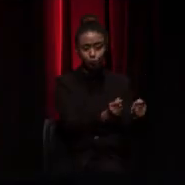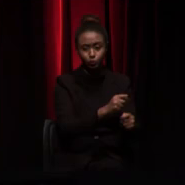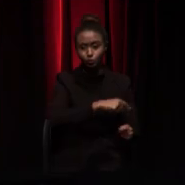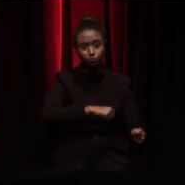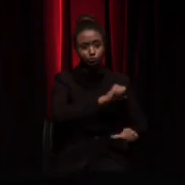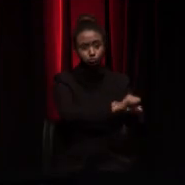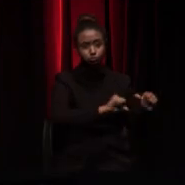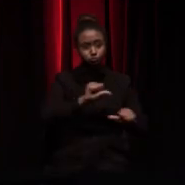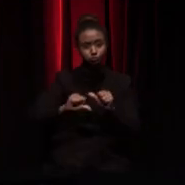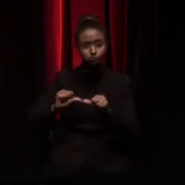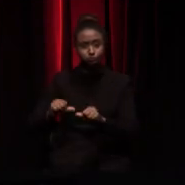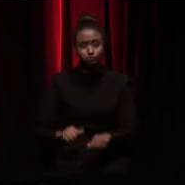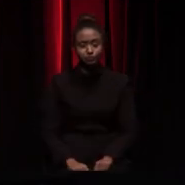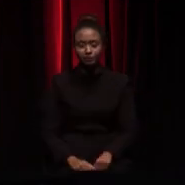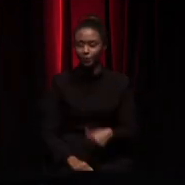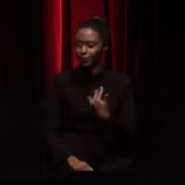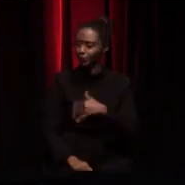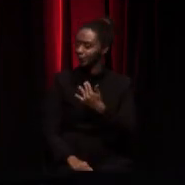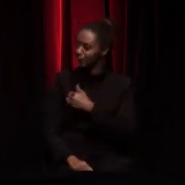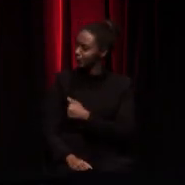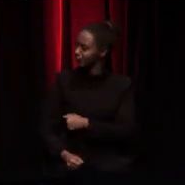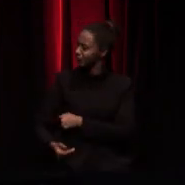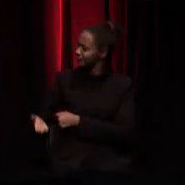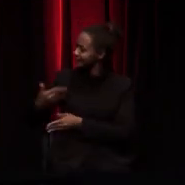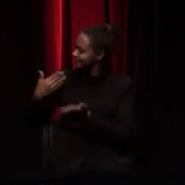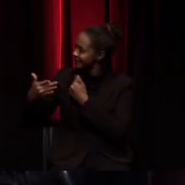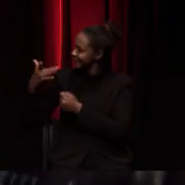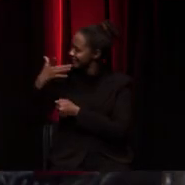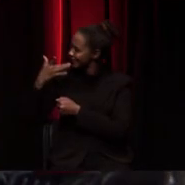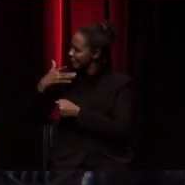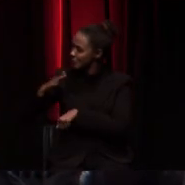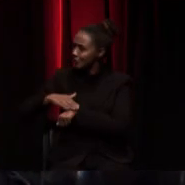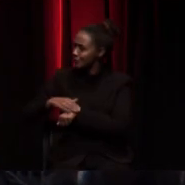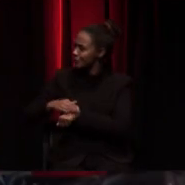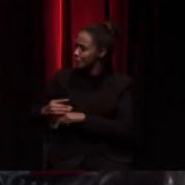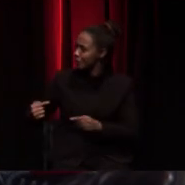How time flies when the chat is interesting. We are now heading for our 15 final minutes.